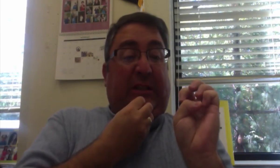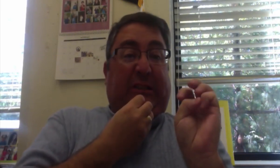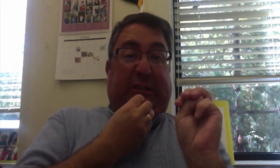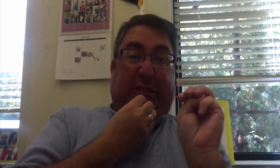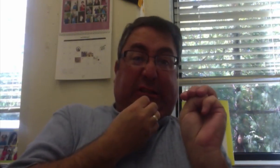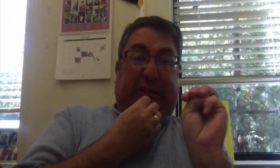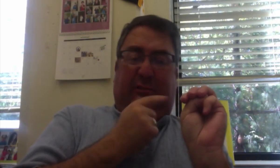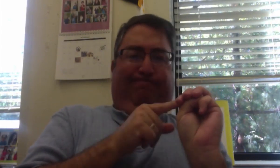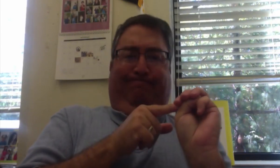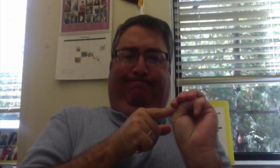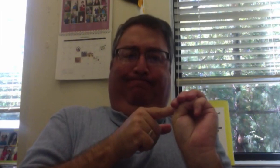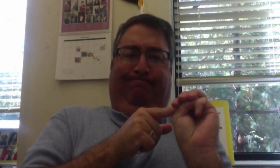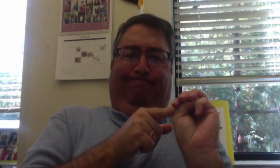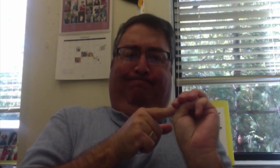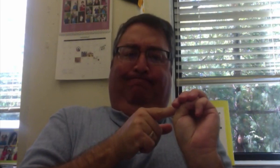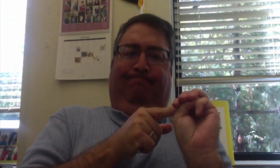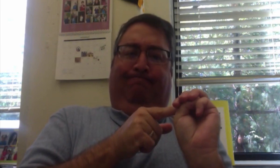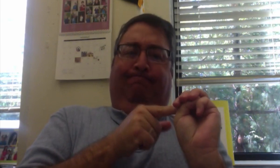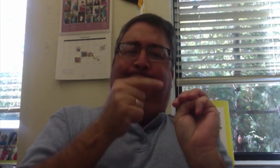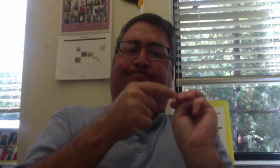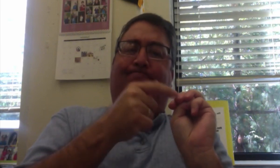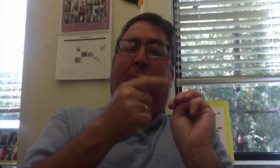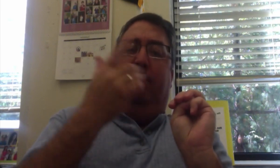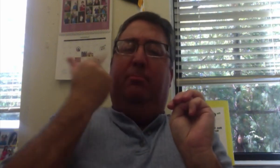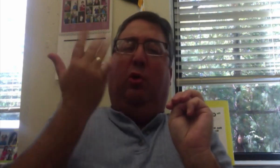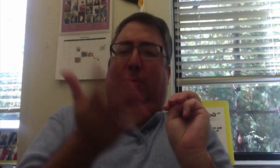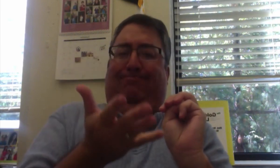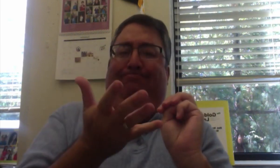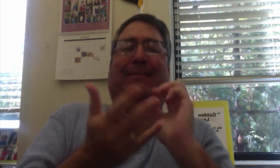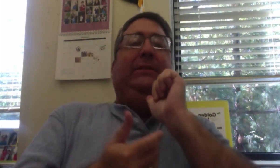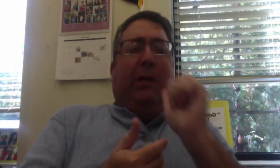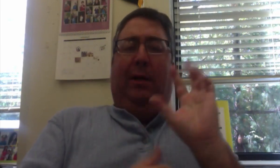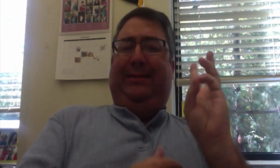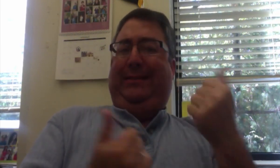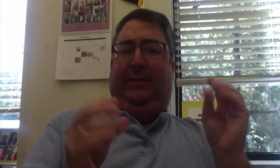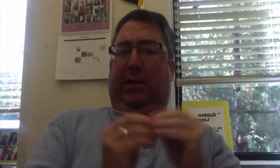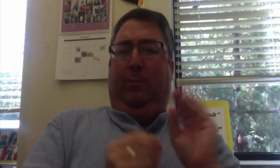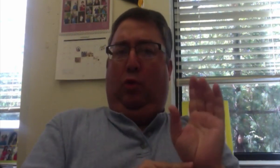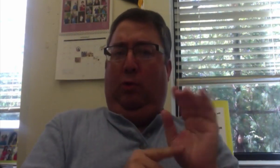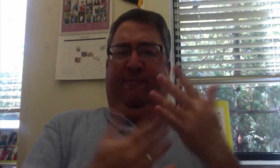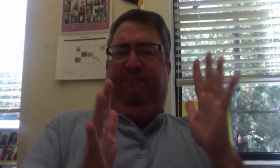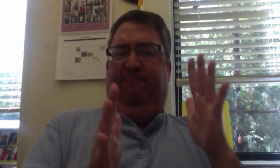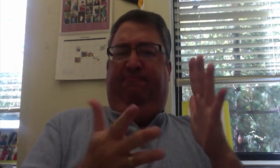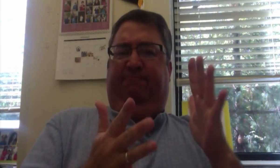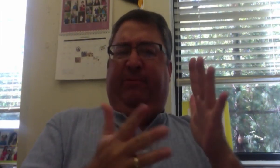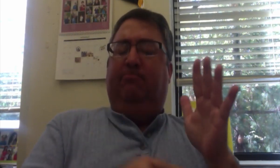But this would be totally not within the limits of handshape modification. Because here, it is no longer recognizably a "6" in any way.